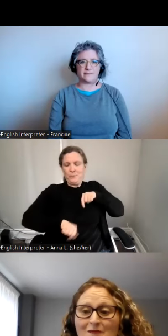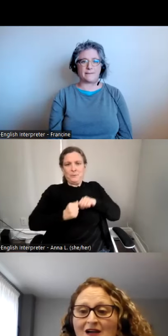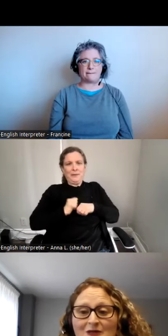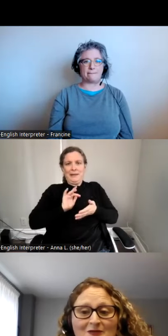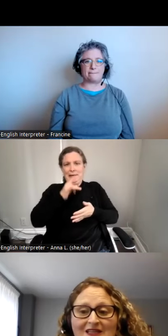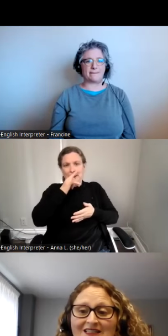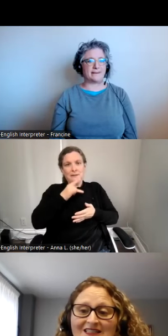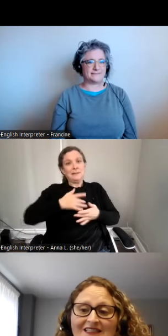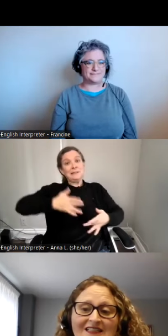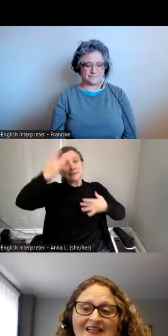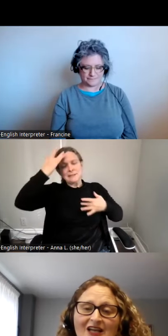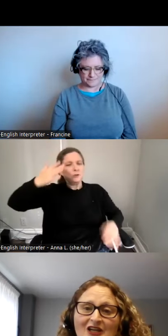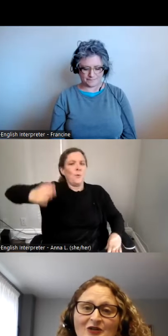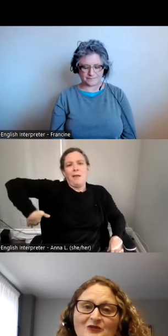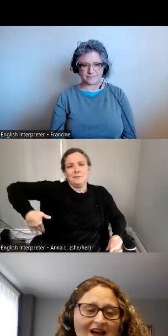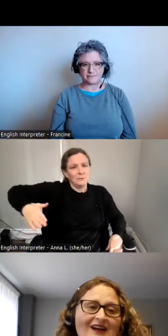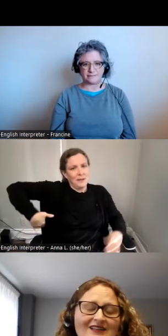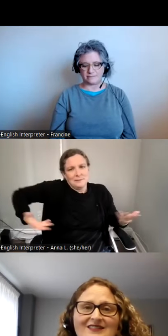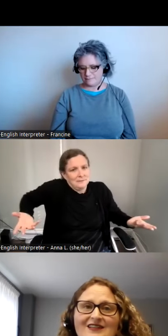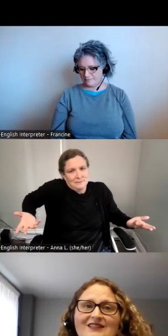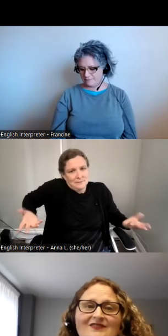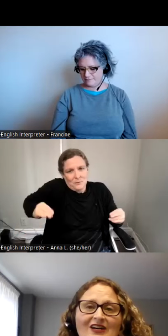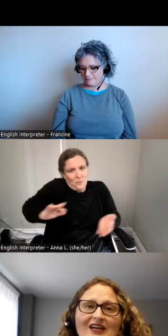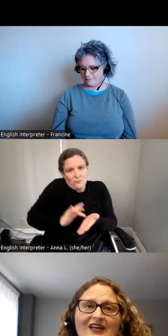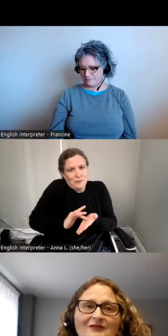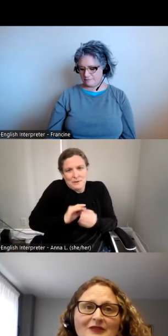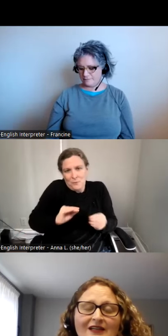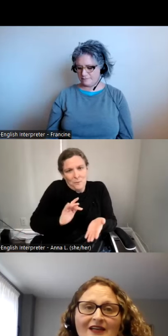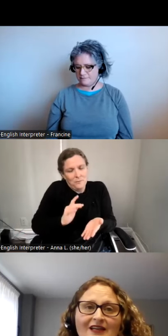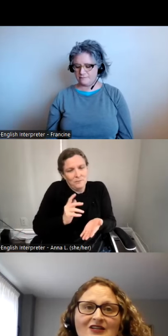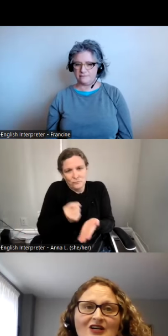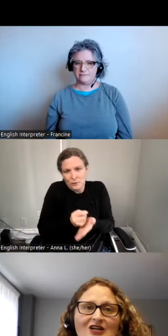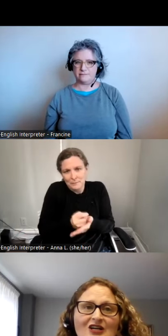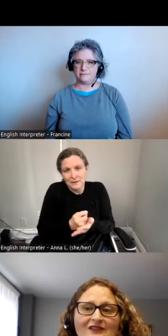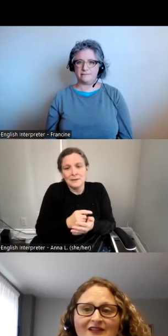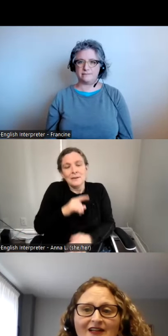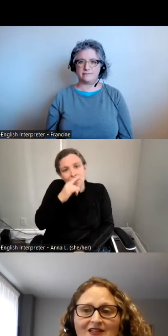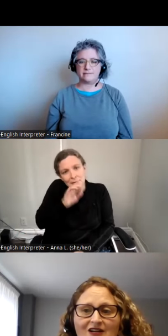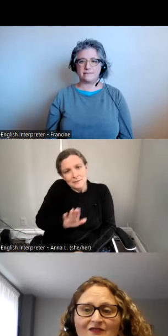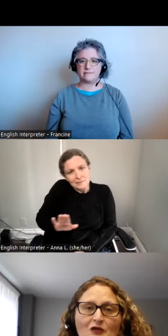really key to know. » Allison Boyce: Yes. We can 't work backwards with kids, you know?